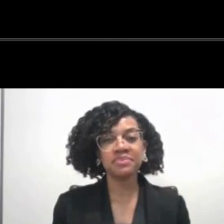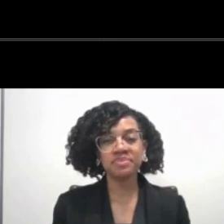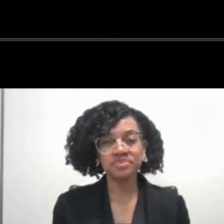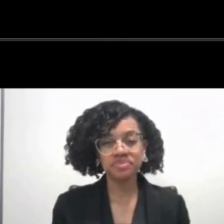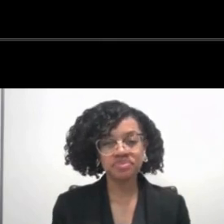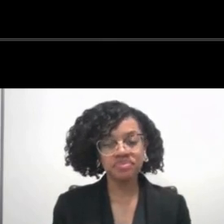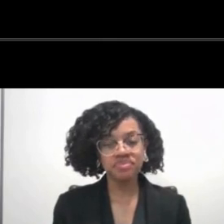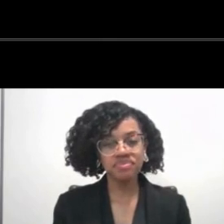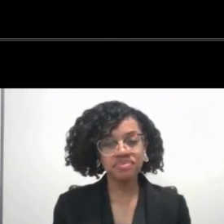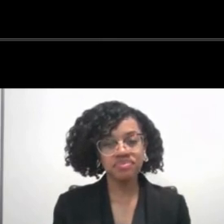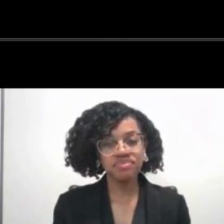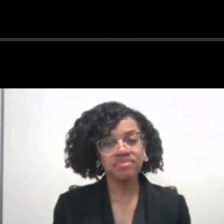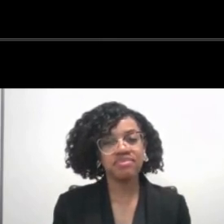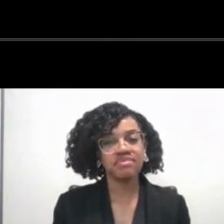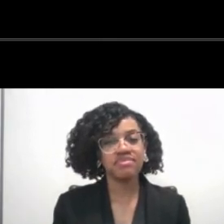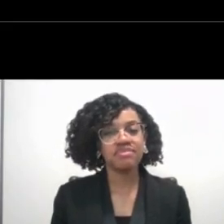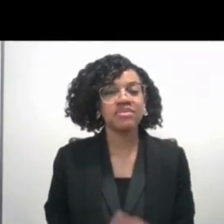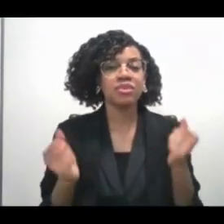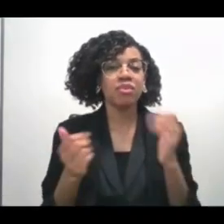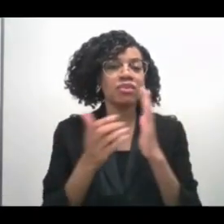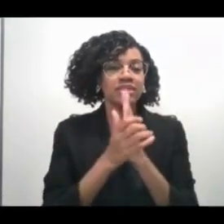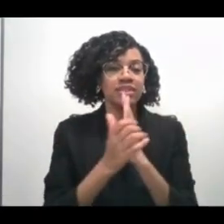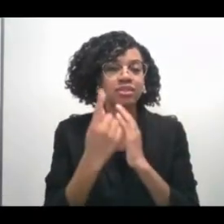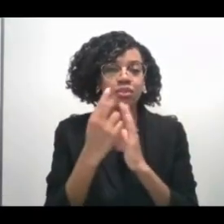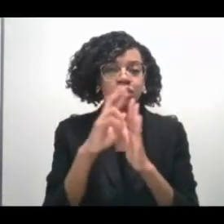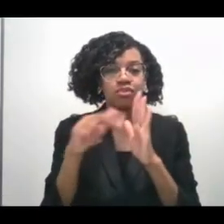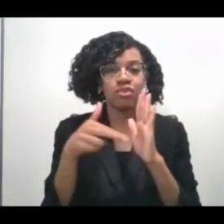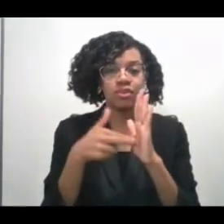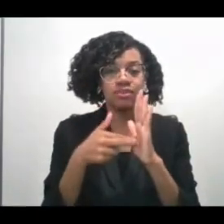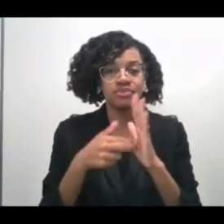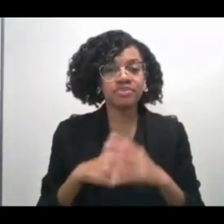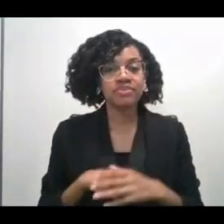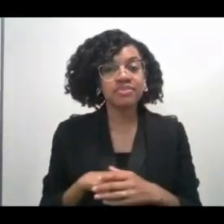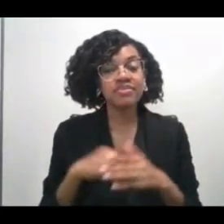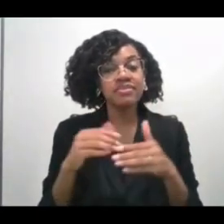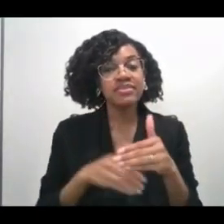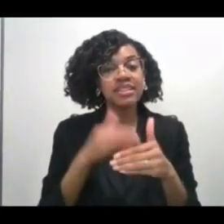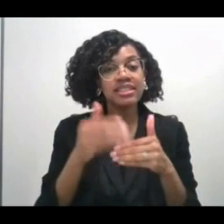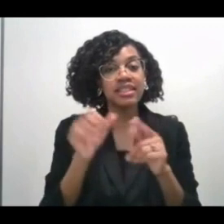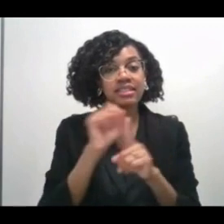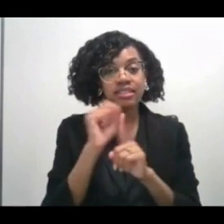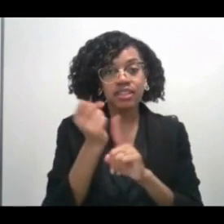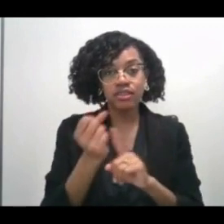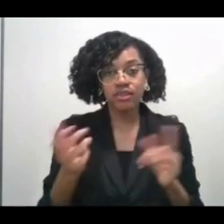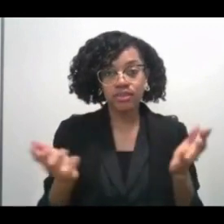one role the next scenario, again, it's multiple skills, one